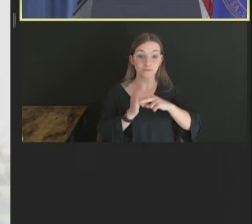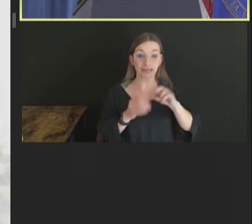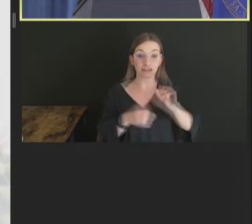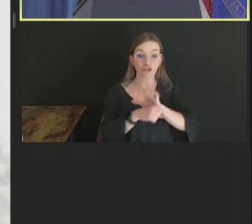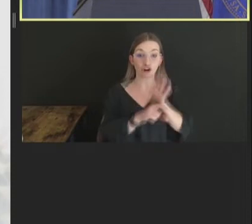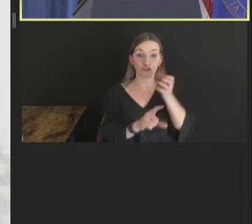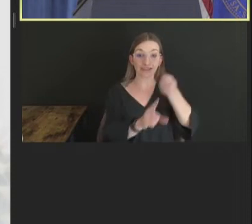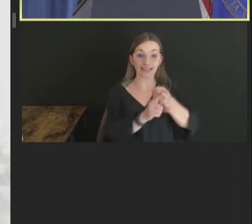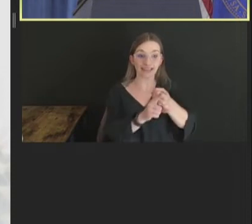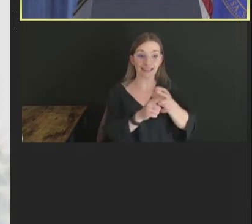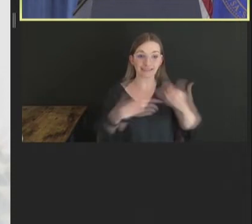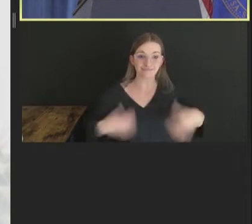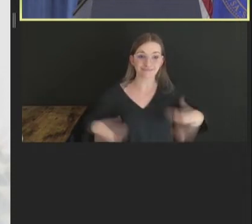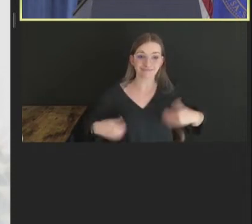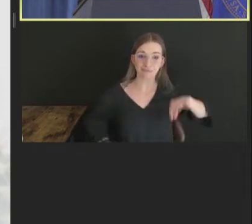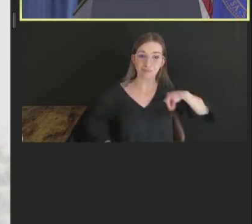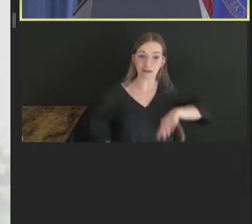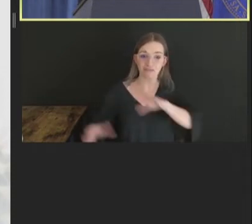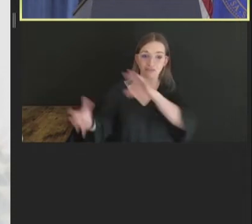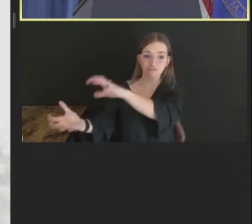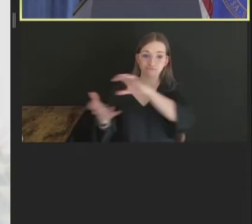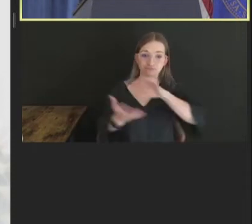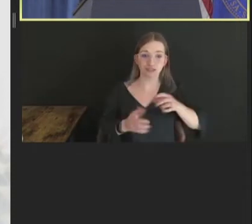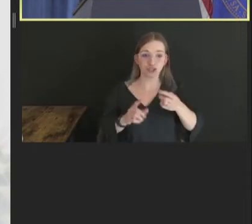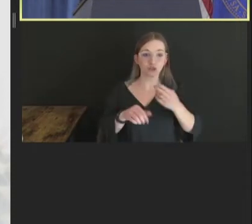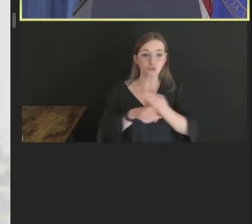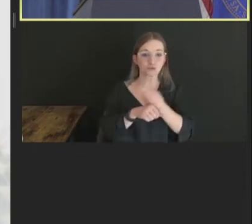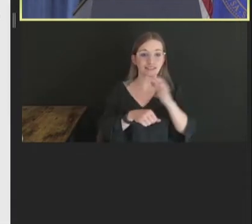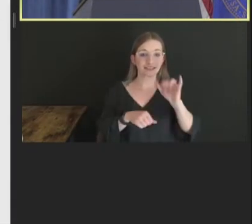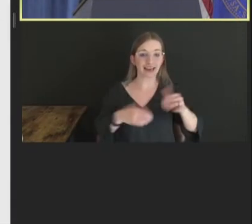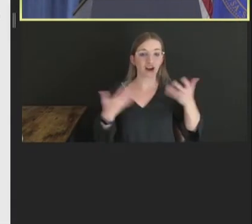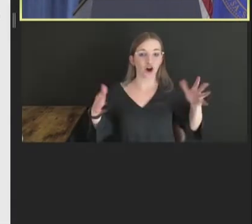to roll out vaccine in, of course, hard to reach areas if we're talking about rural.